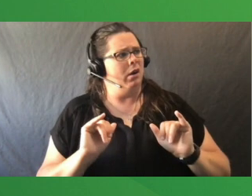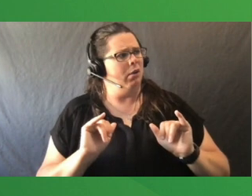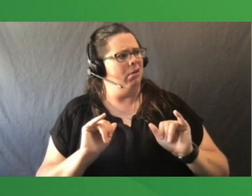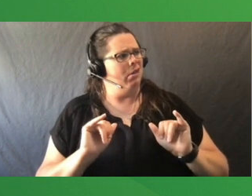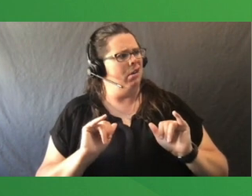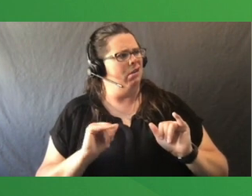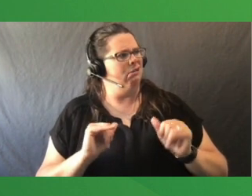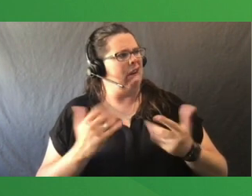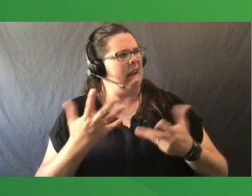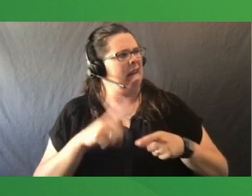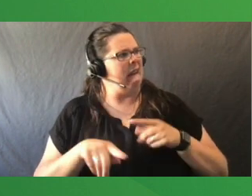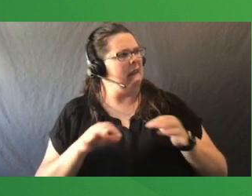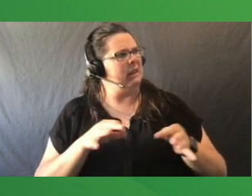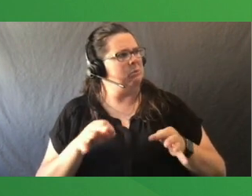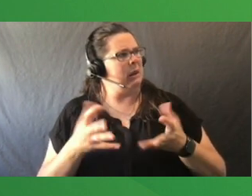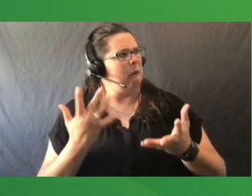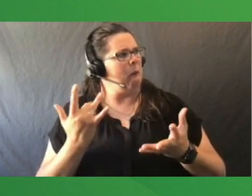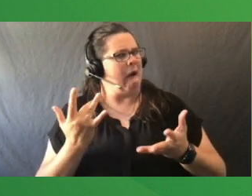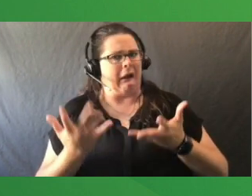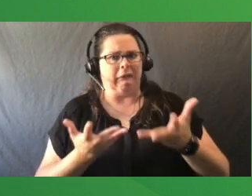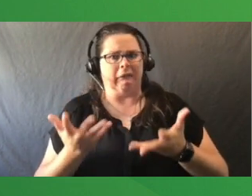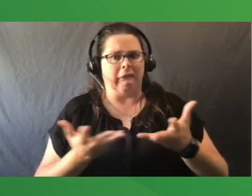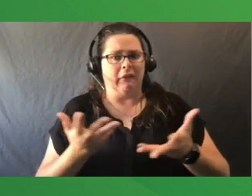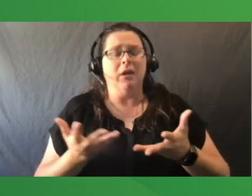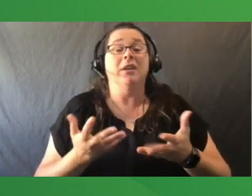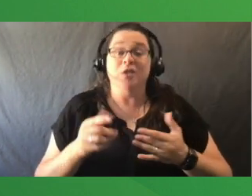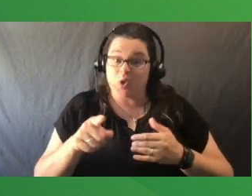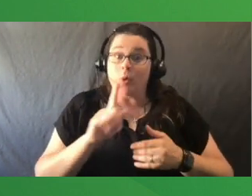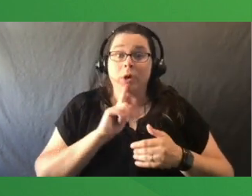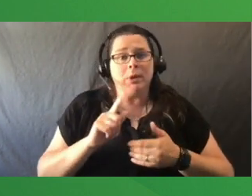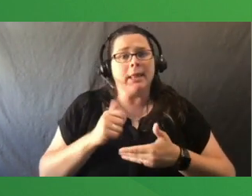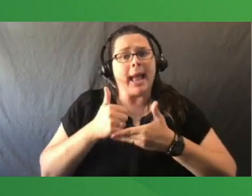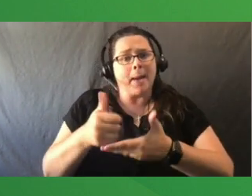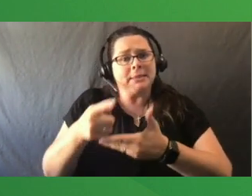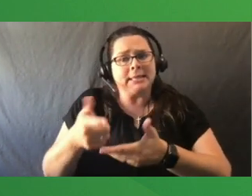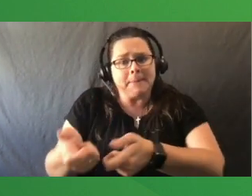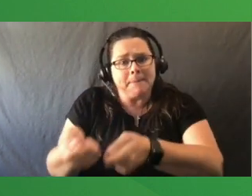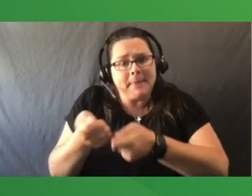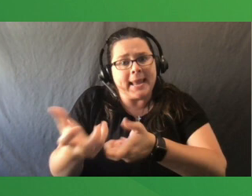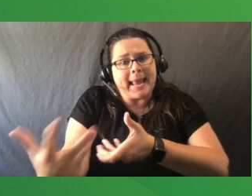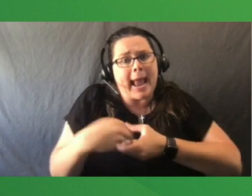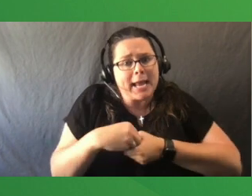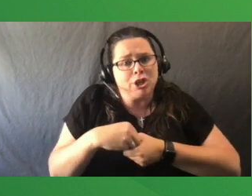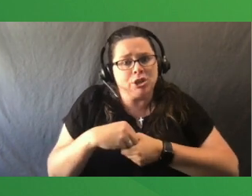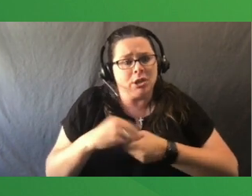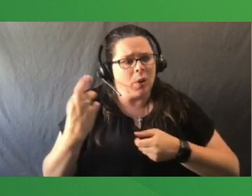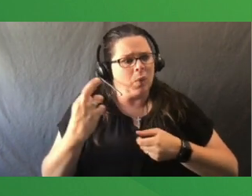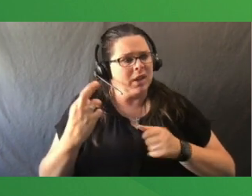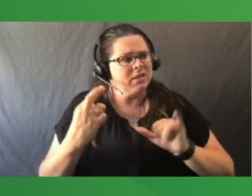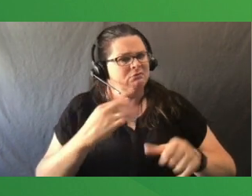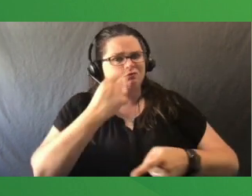So it's actually really engaging to them because they realize they don't understand something.